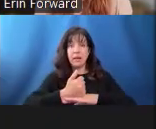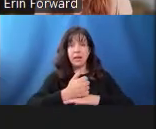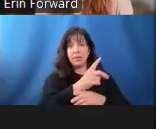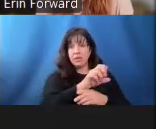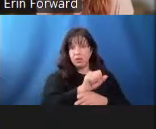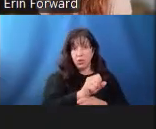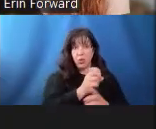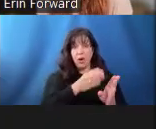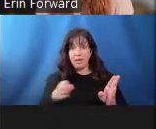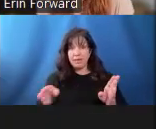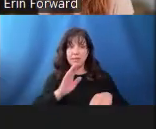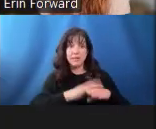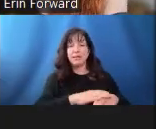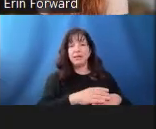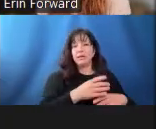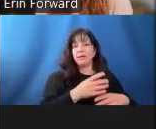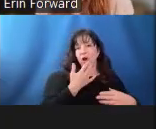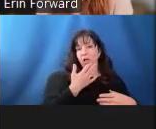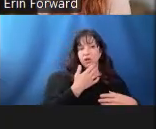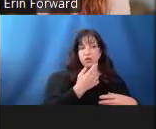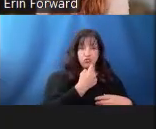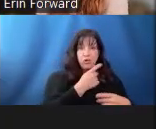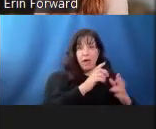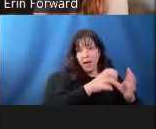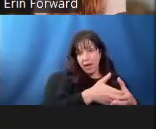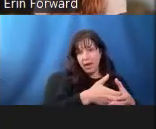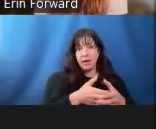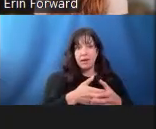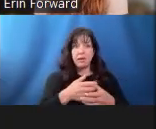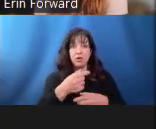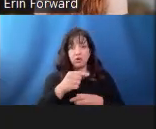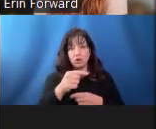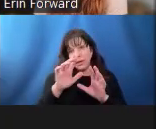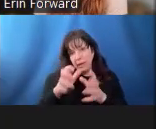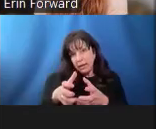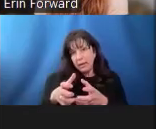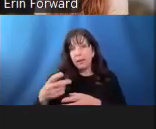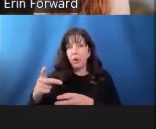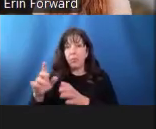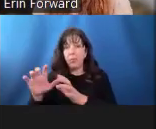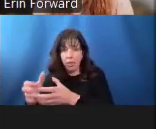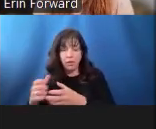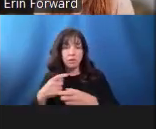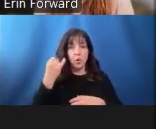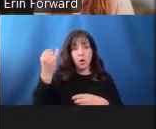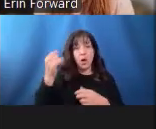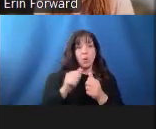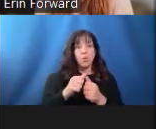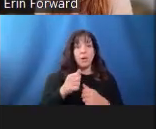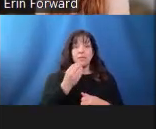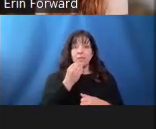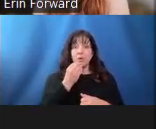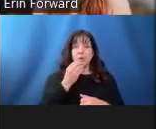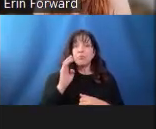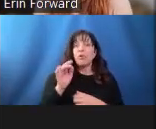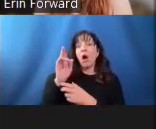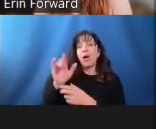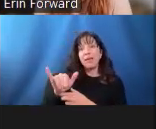now. So red toys, Green Toys, purple toys. So what's our idea with food? We like broccoli? Let's find some green vegetables